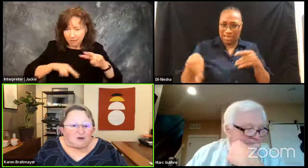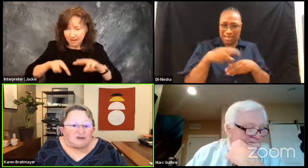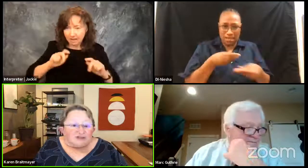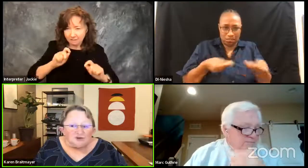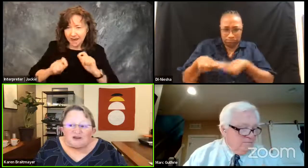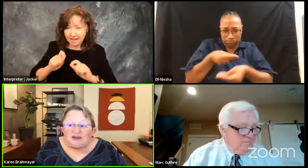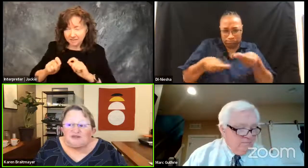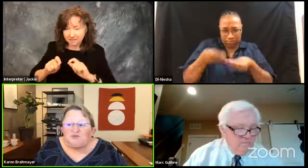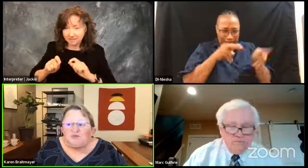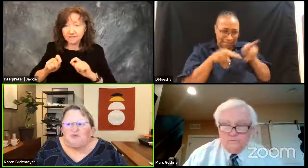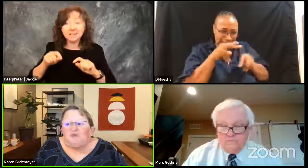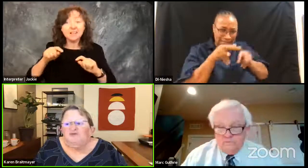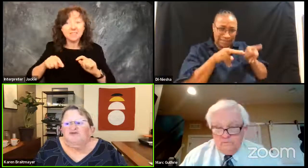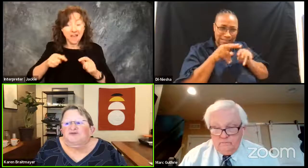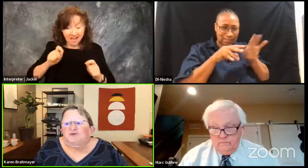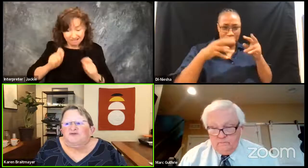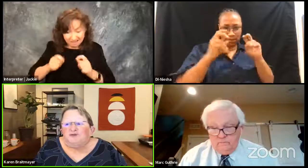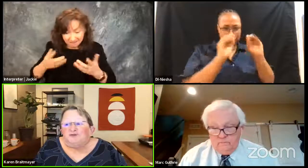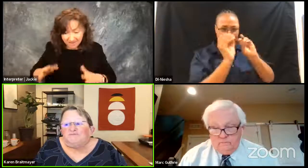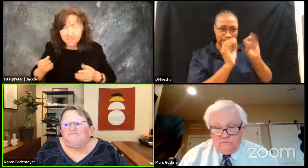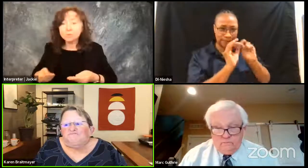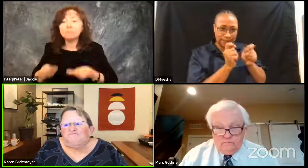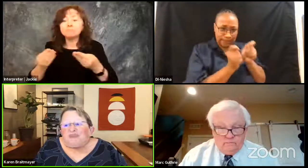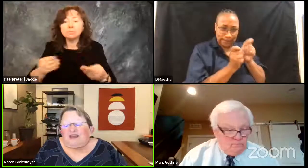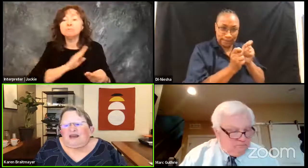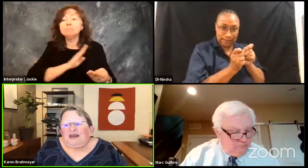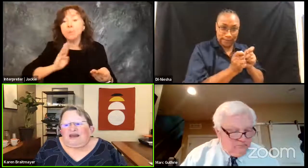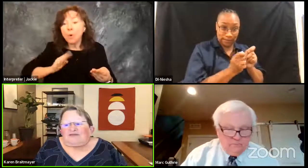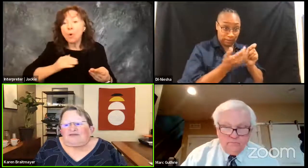distributing to board members for review.